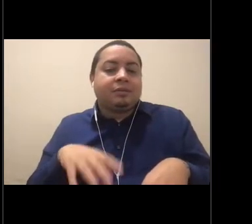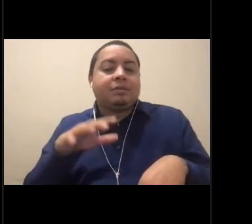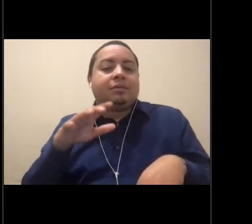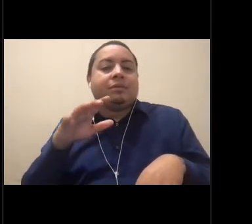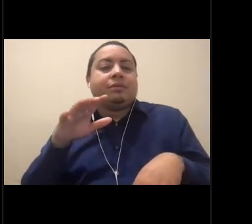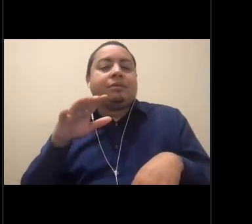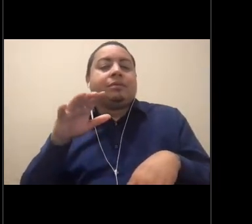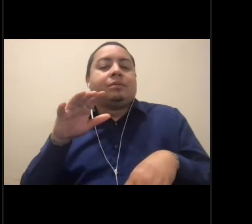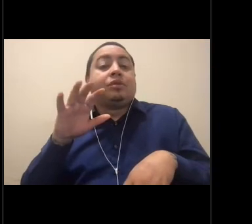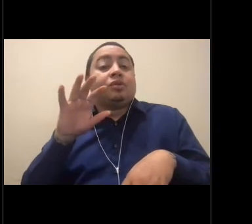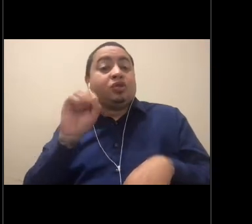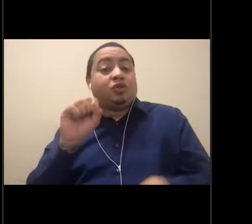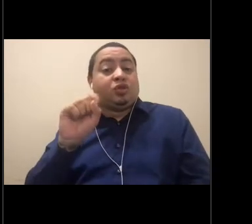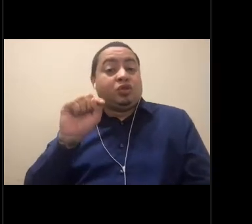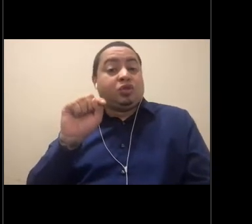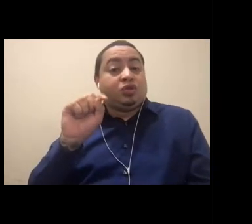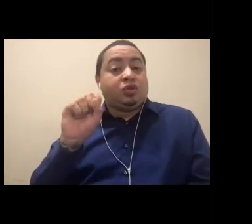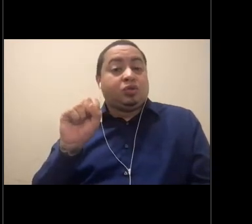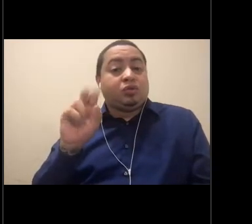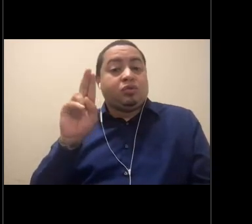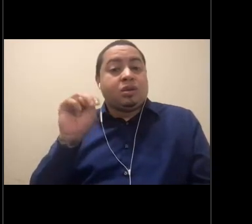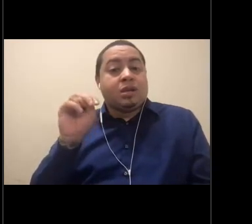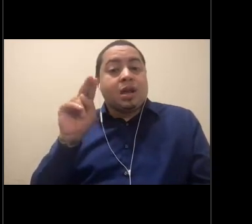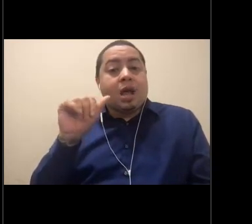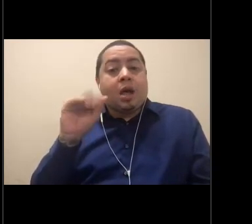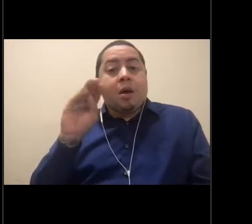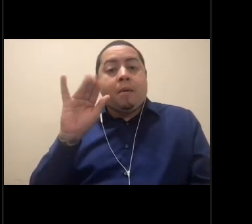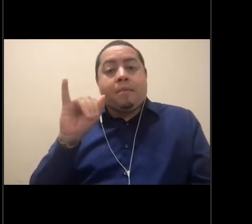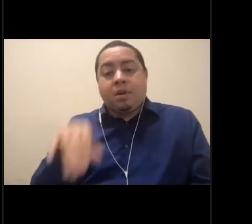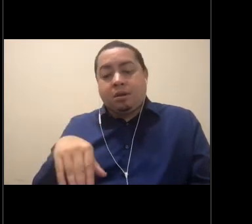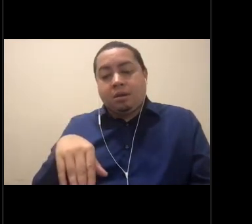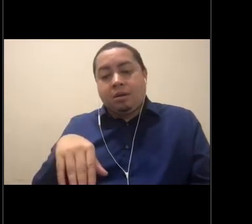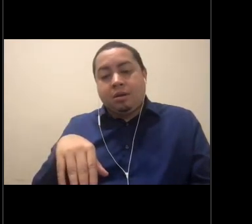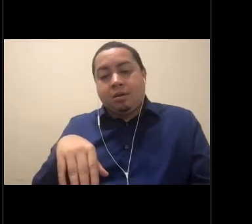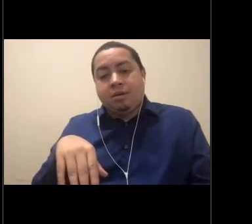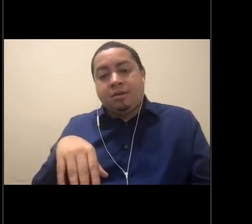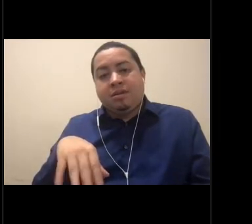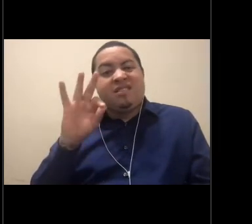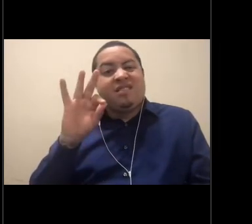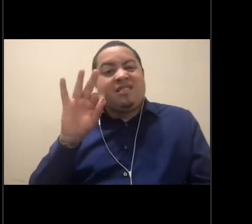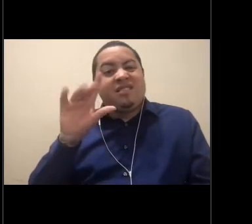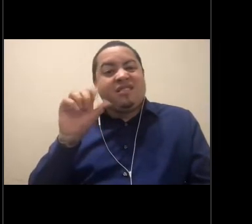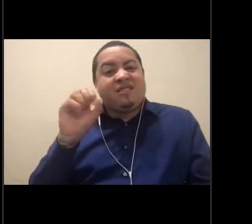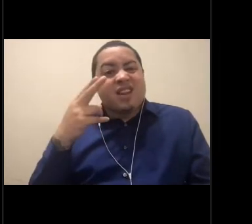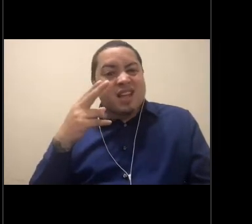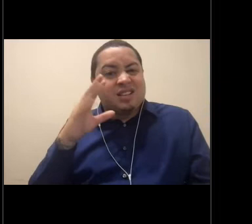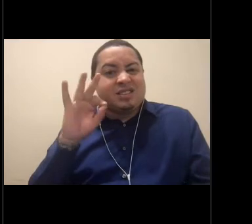And then let's see, Irene even thinks it might be a flash flood. So I think you got to help us out here, Ellen,